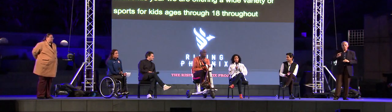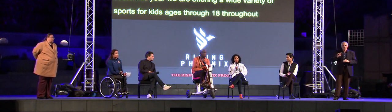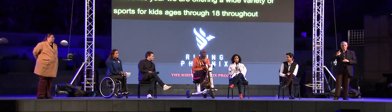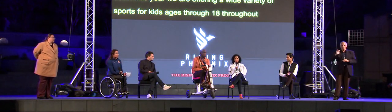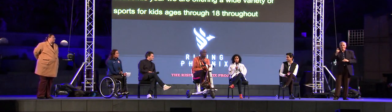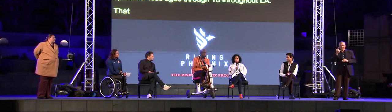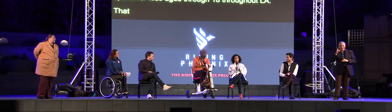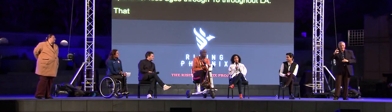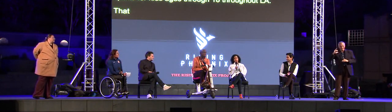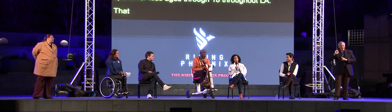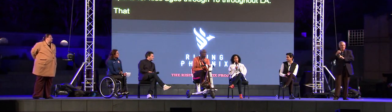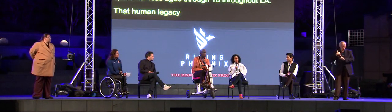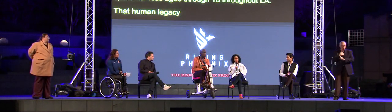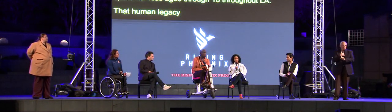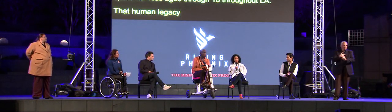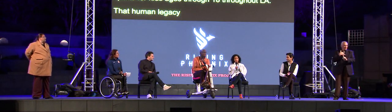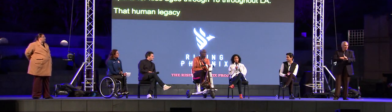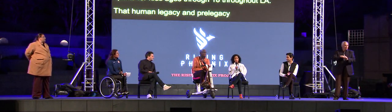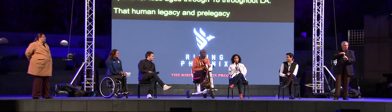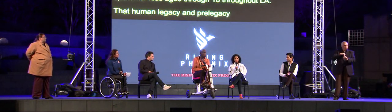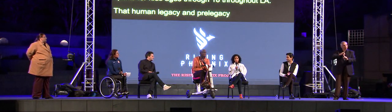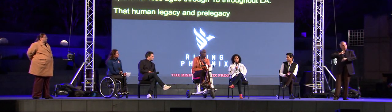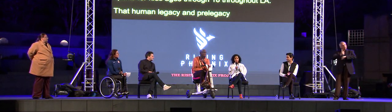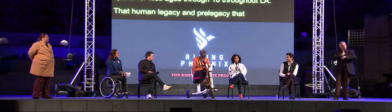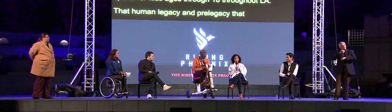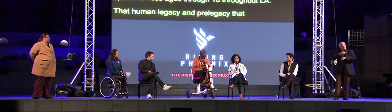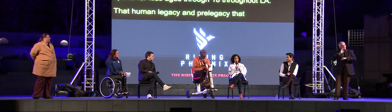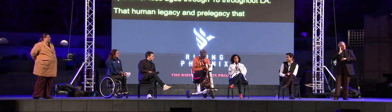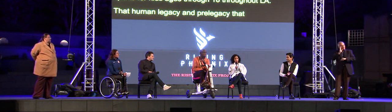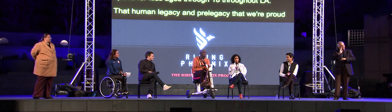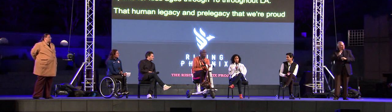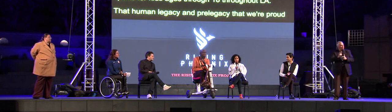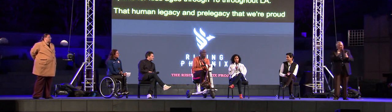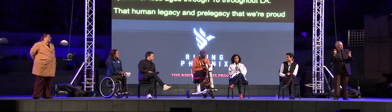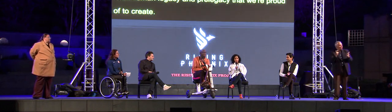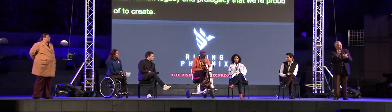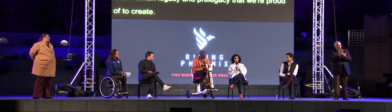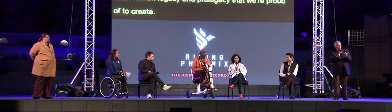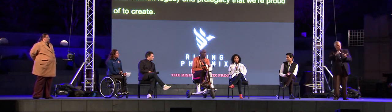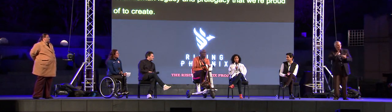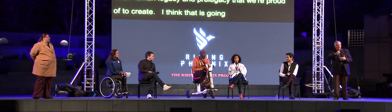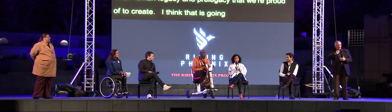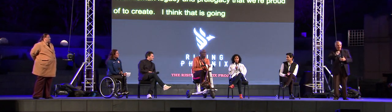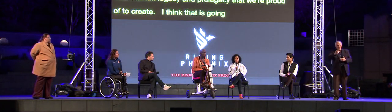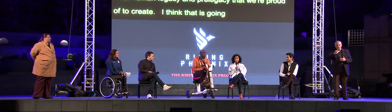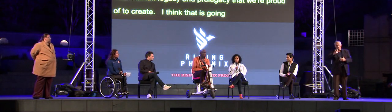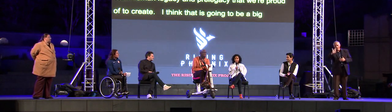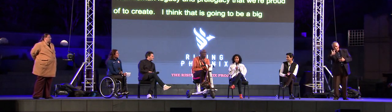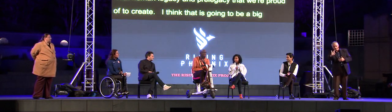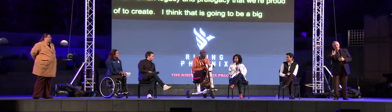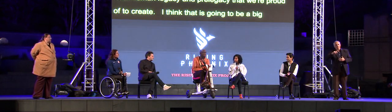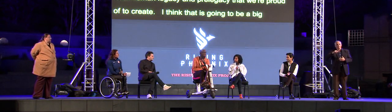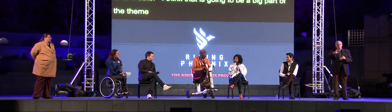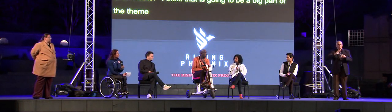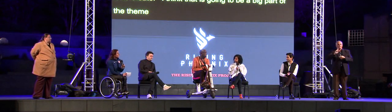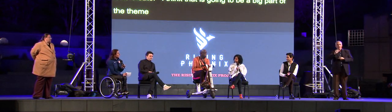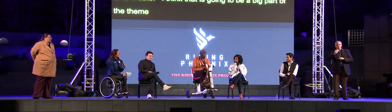that we're especially proud of to create, and I think that's going to be a big part of the theme for the LA28 Paralympics.